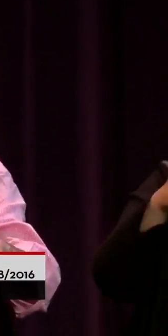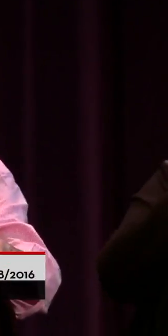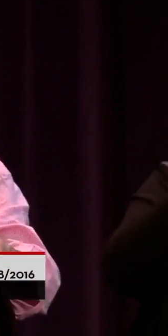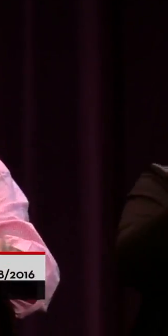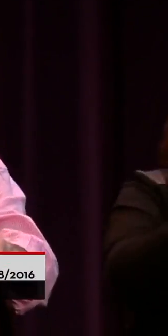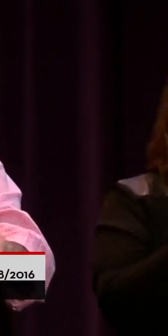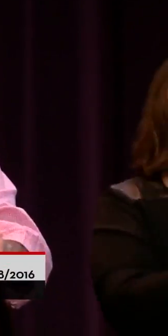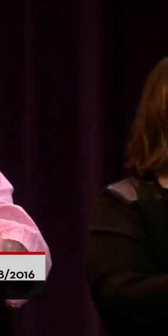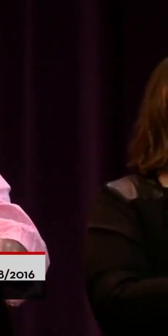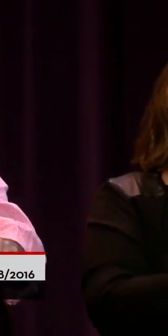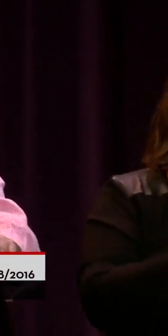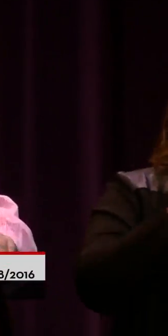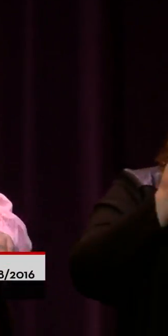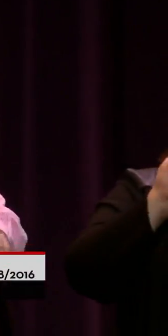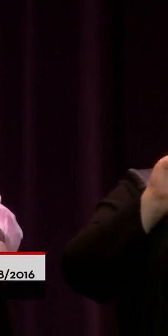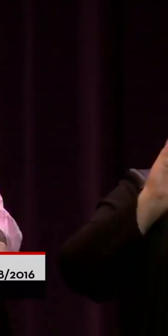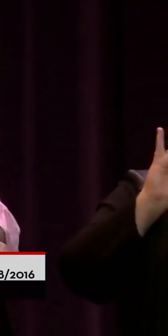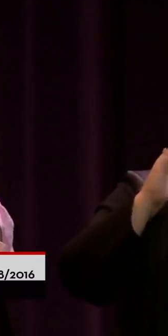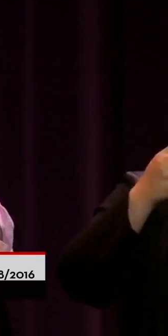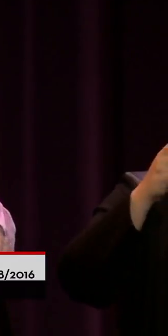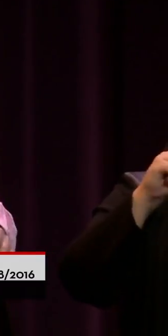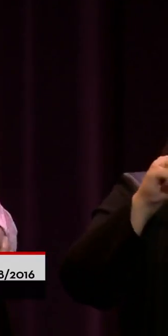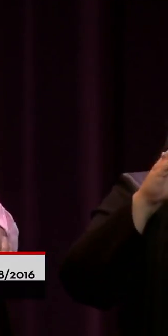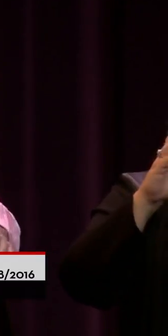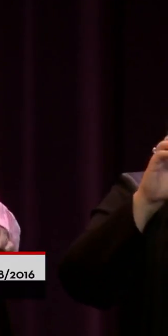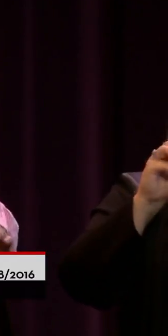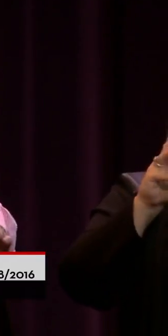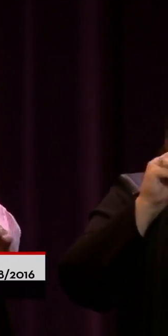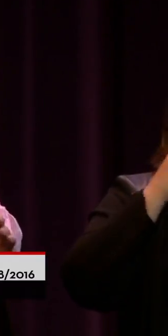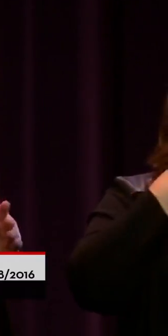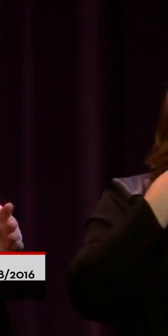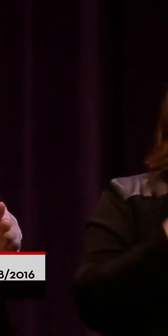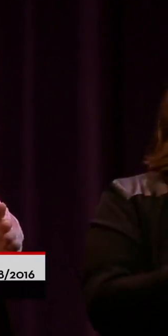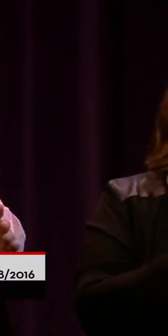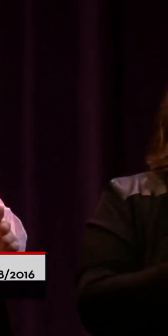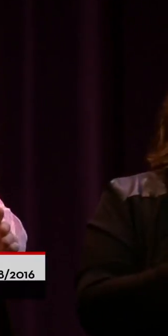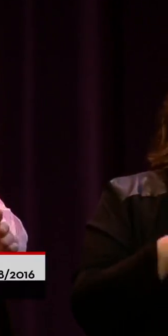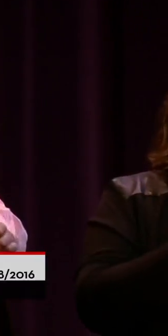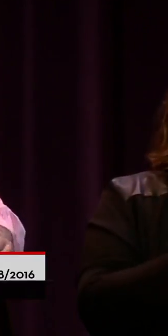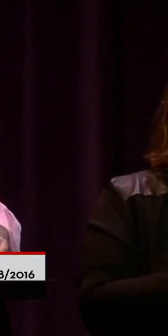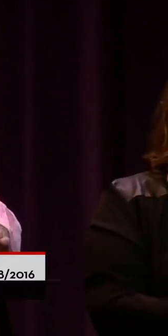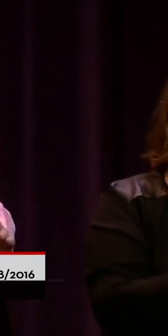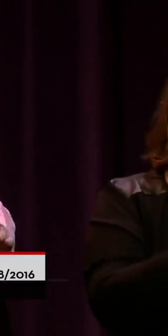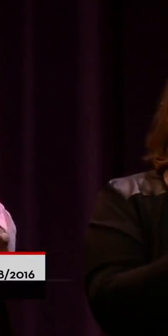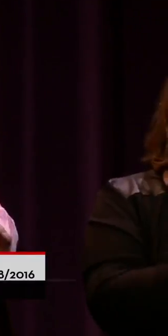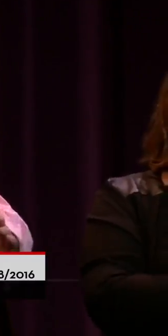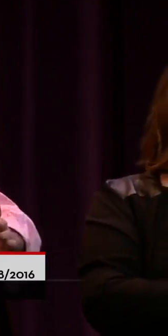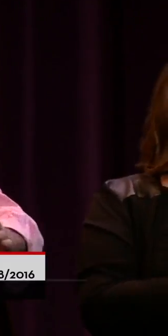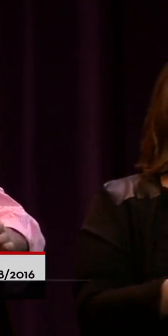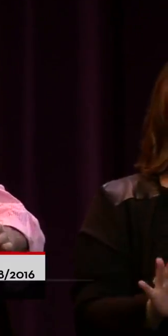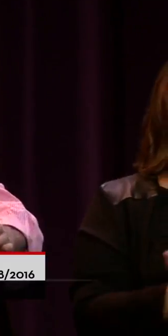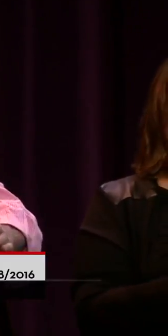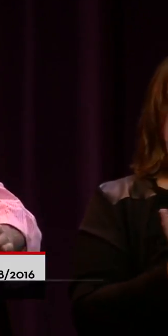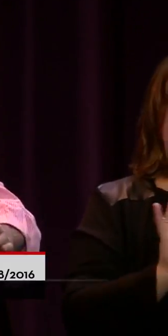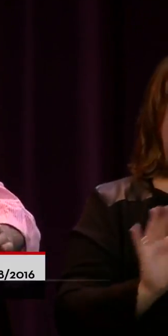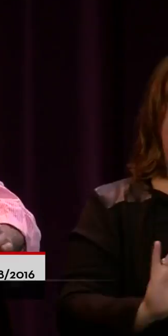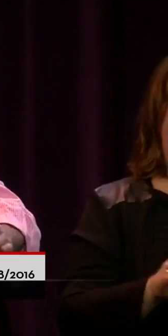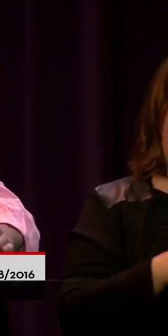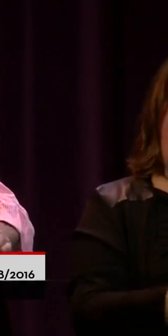MICHAEL BROWN SAYS HE'S FOR IT. HE'S FOR IT, SENATOR BROWN, IN THE MOST CASUAL, HARMLESS WAY.